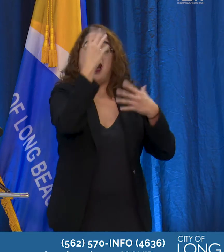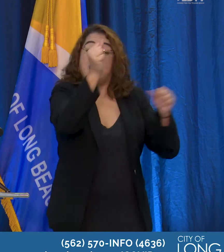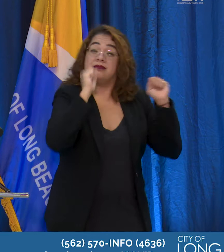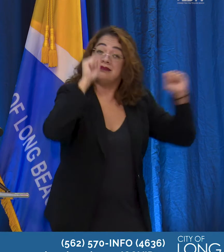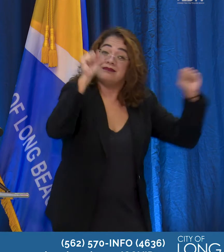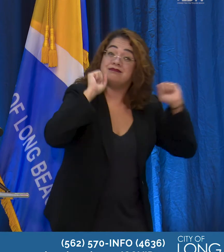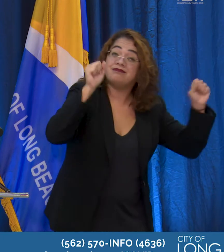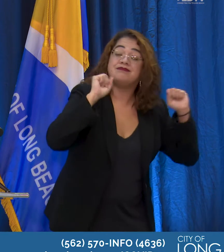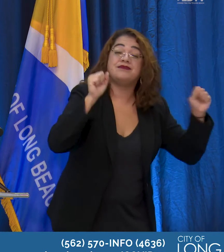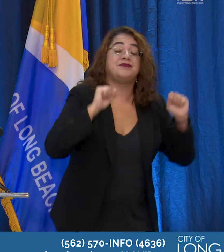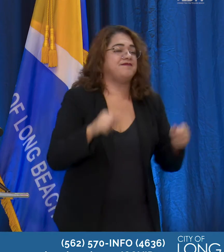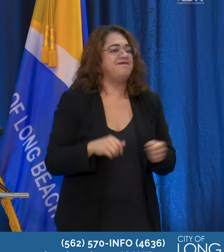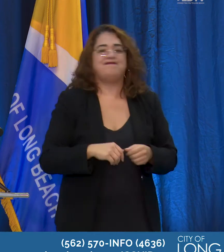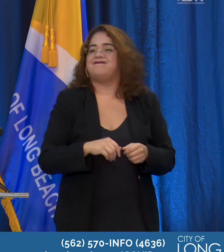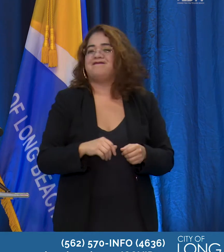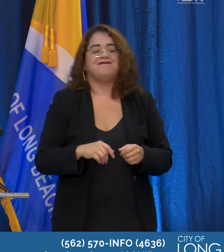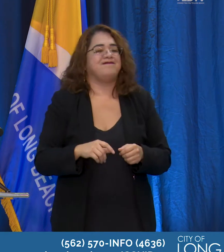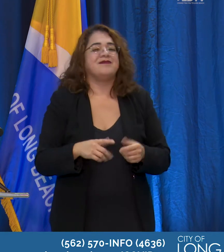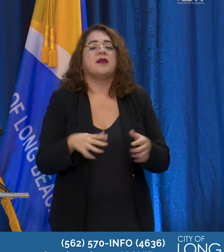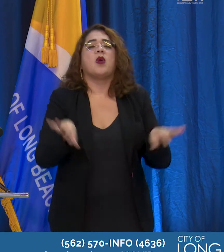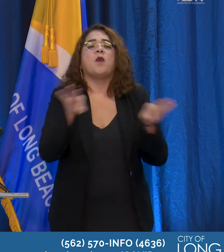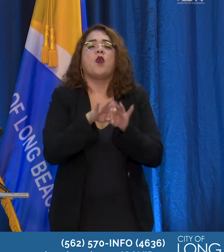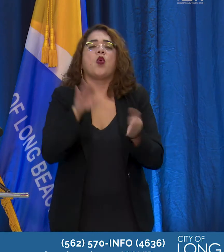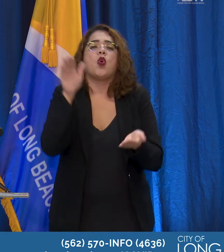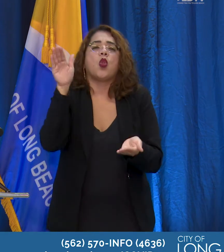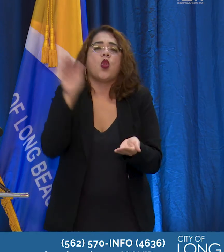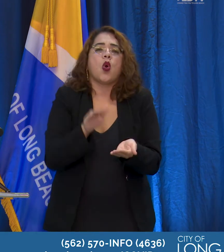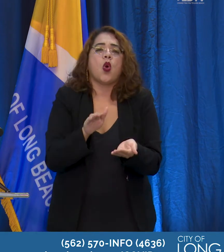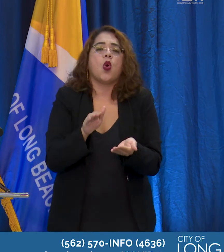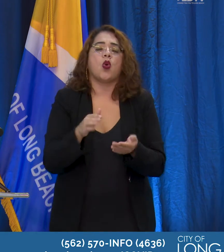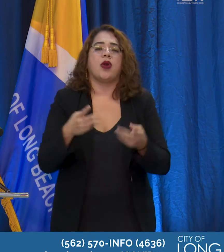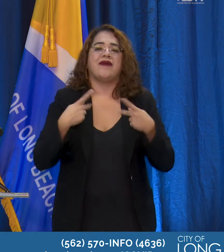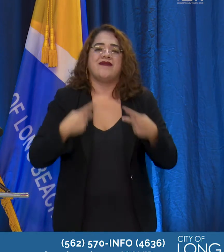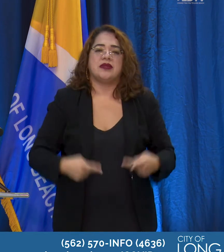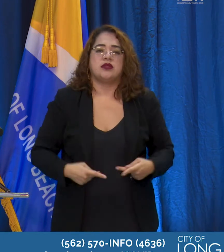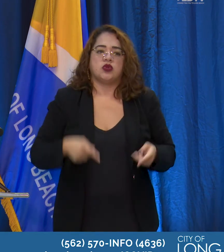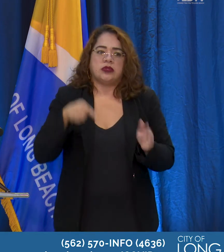or choose lower intensity activities to reduce your smoke exposure.